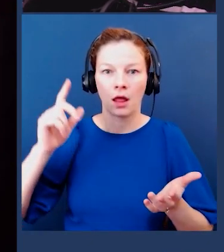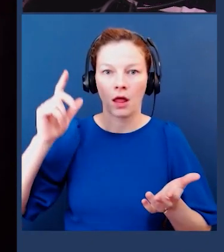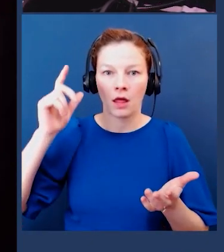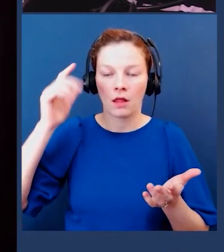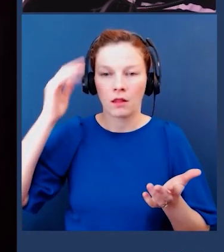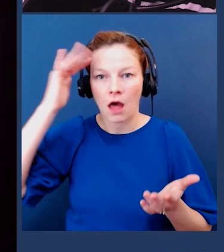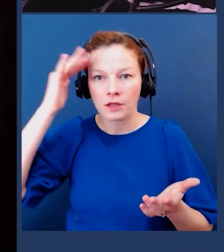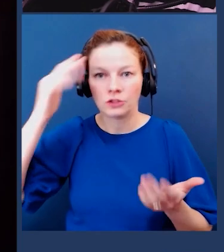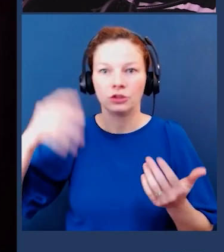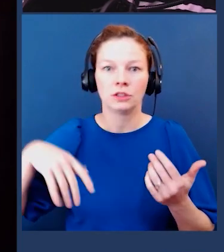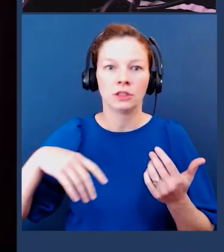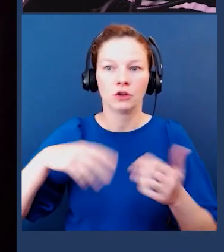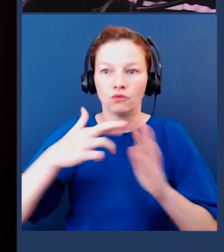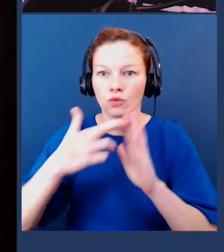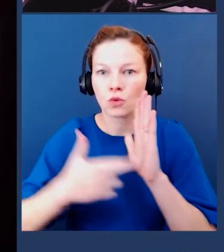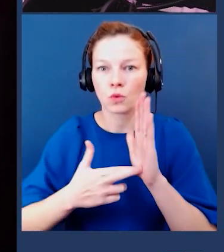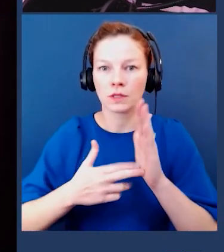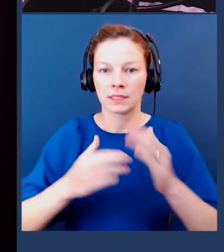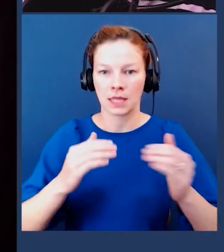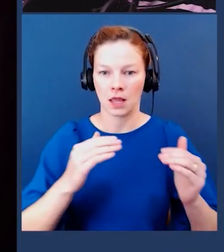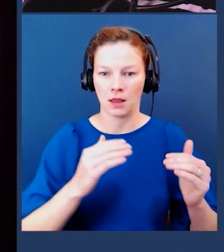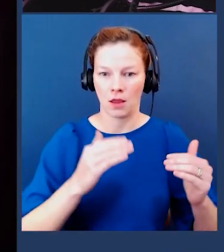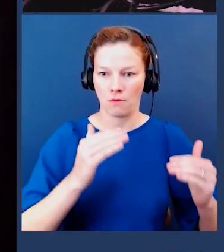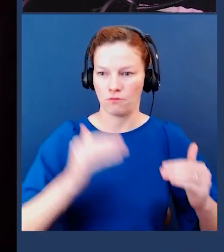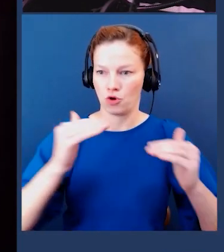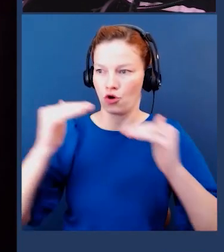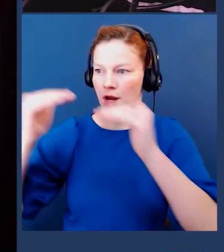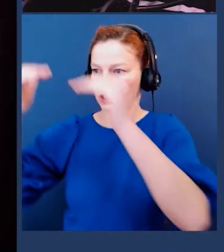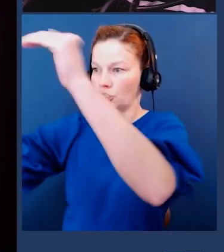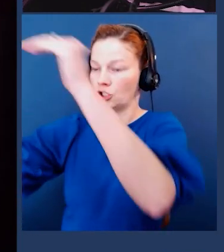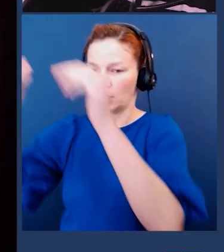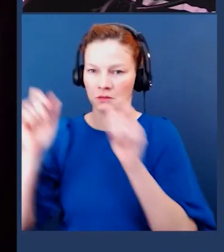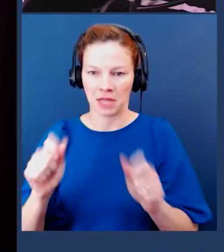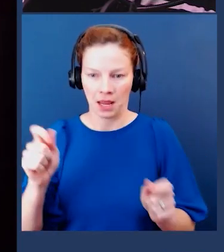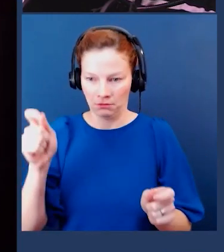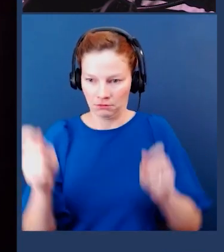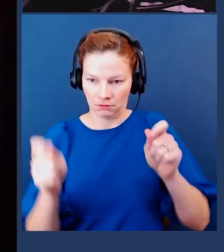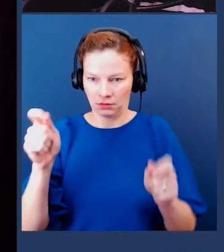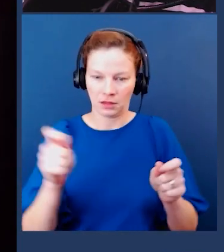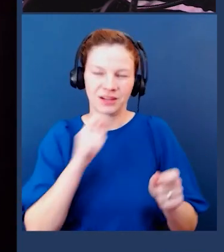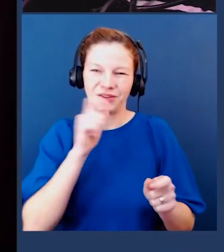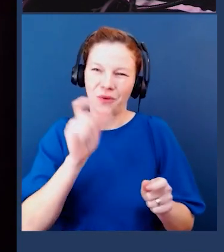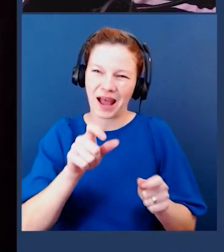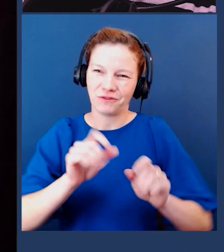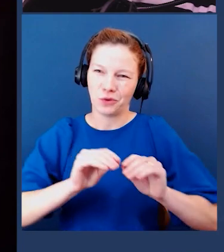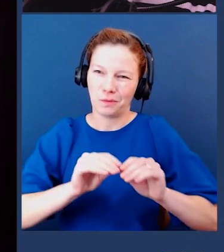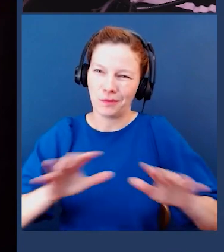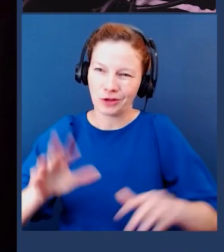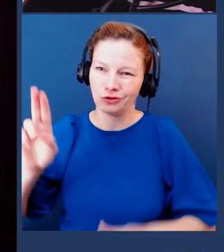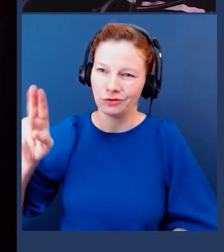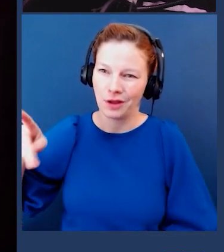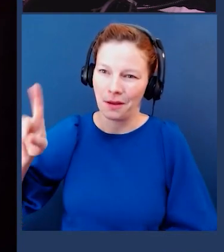in real time, and have the ability to change that without pushing a new update to the marketplace to Steam, you know,